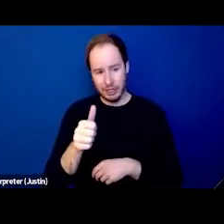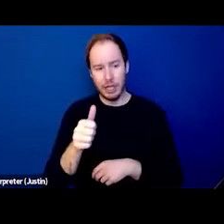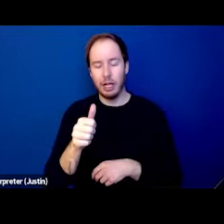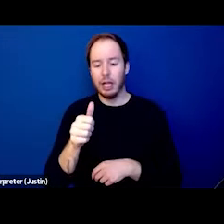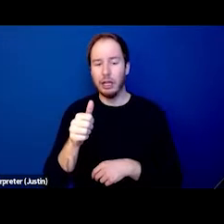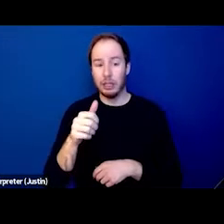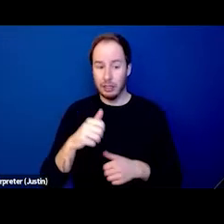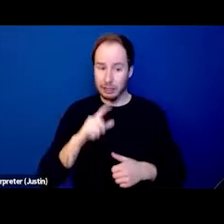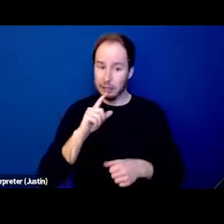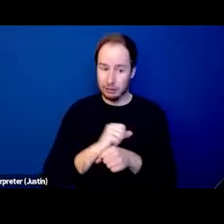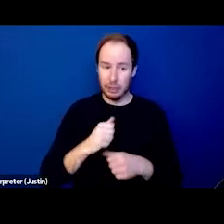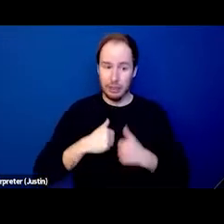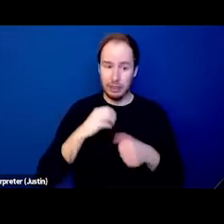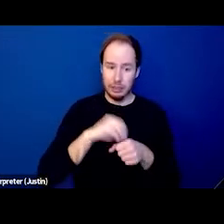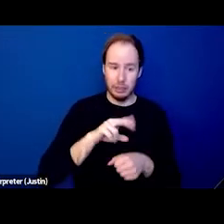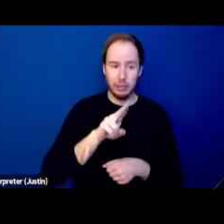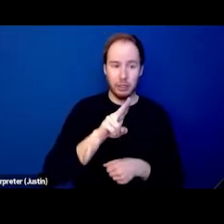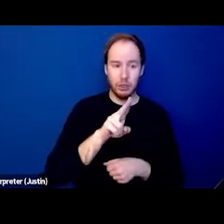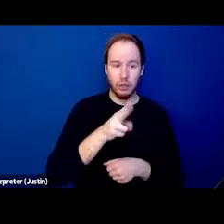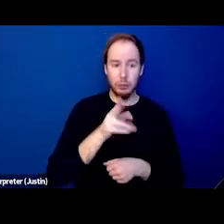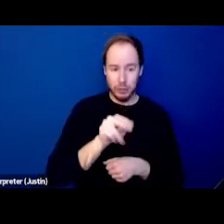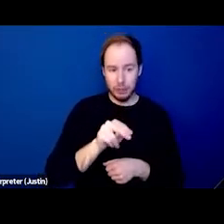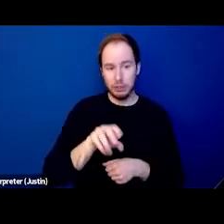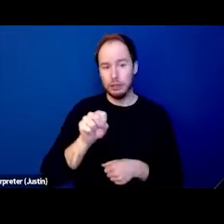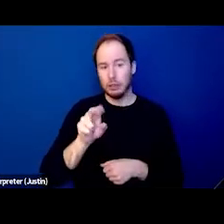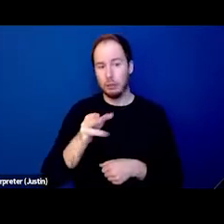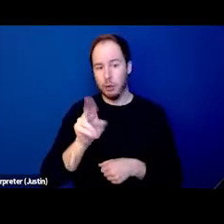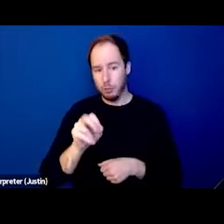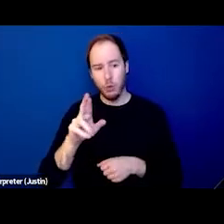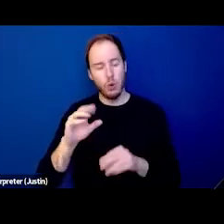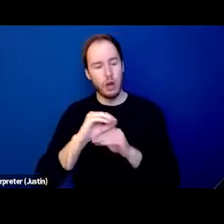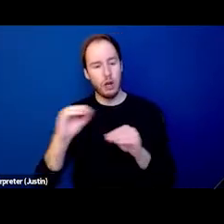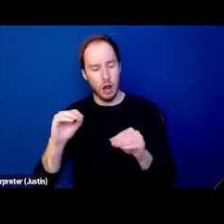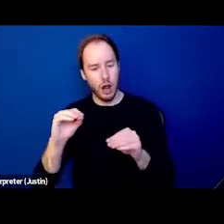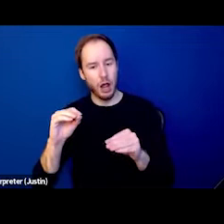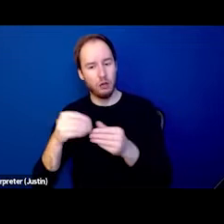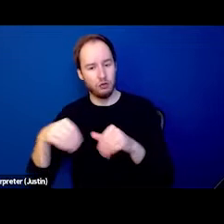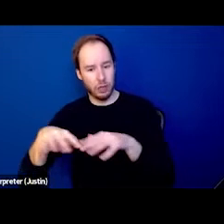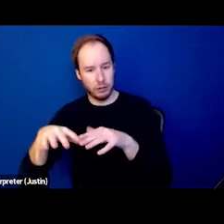live in urban, suburban or non-reservation lands. Indian country is very young